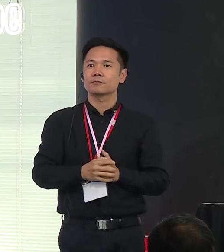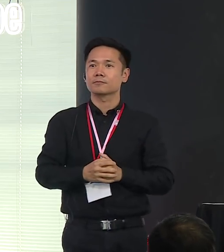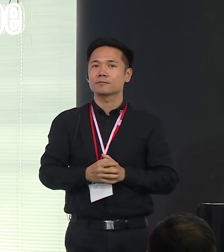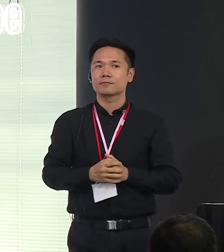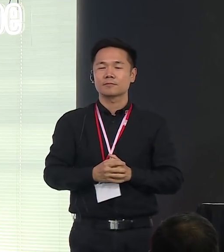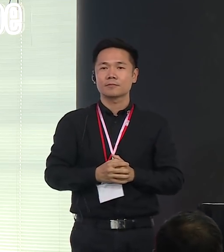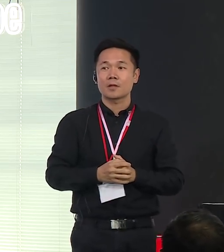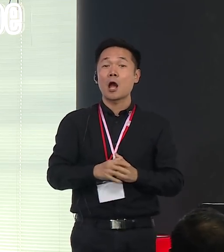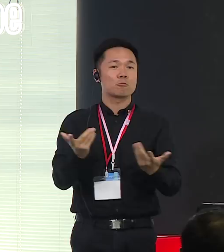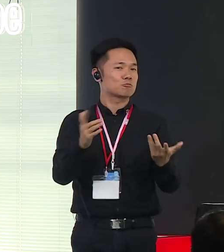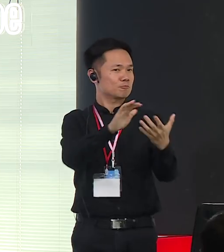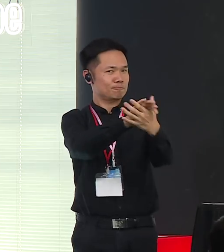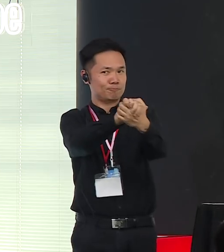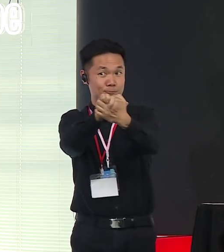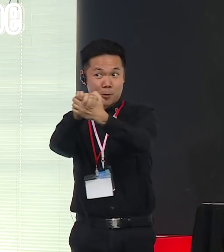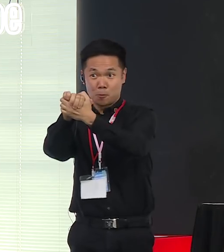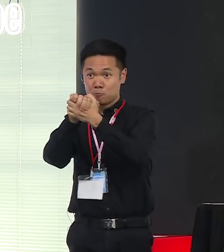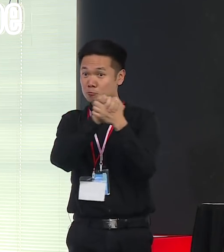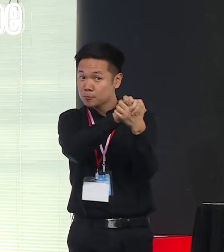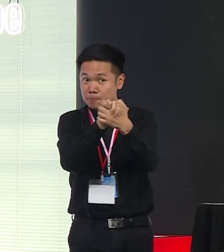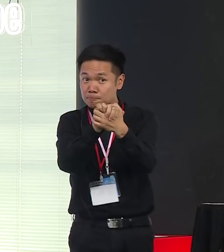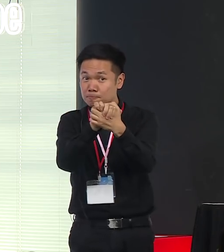languages, as declared by the UN General Assembly,